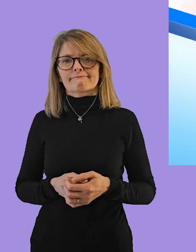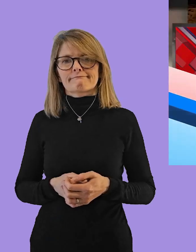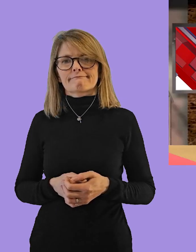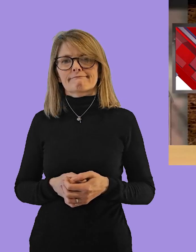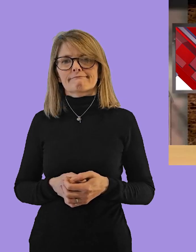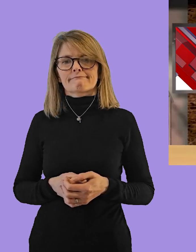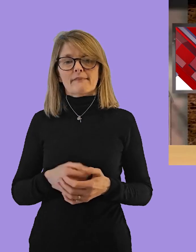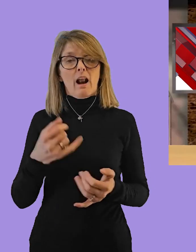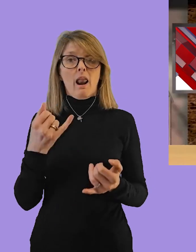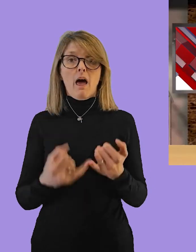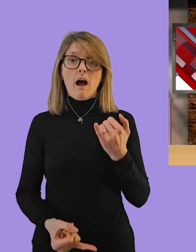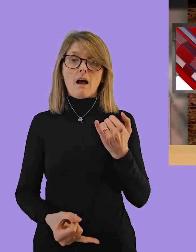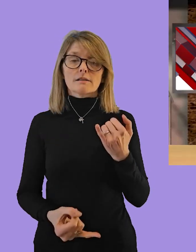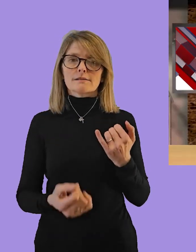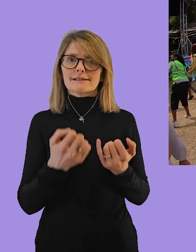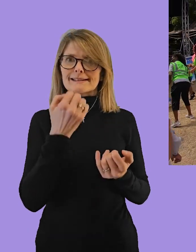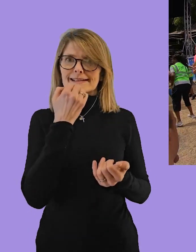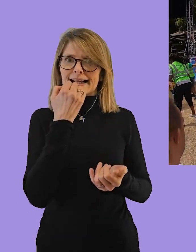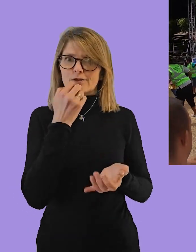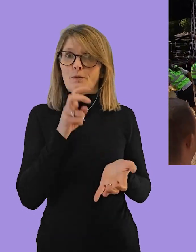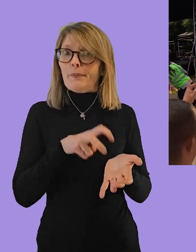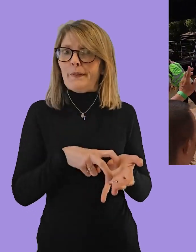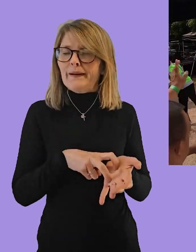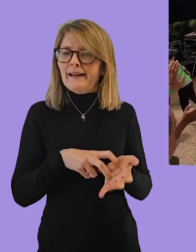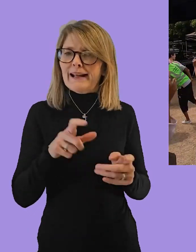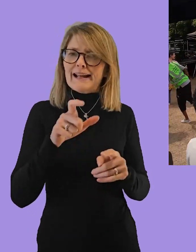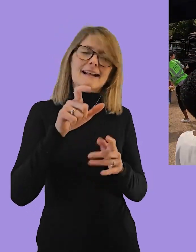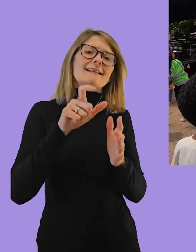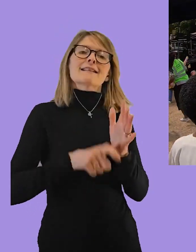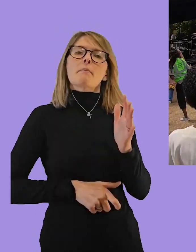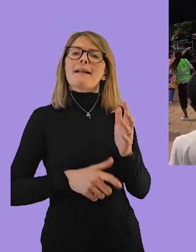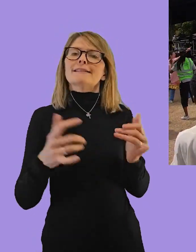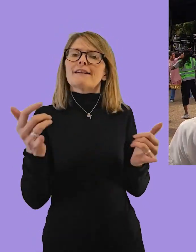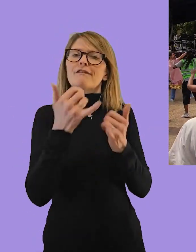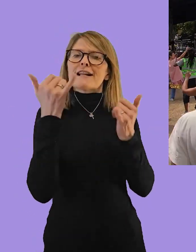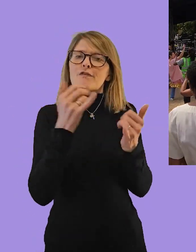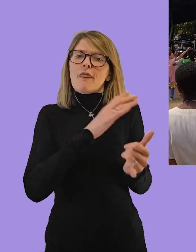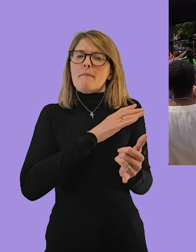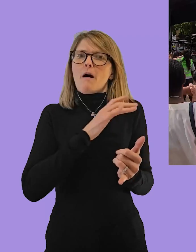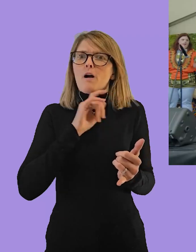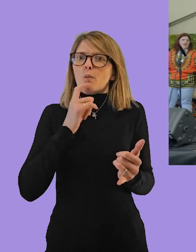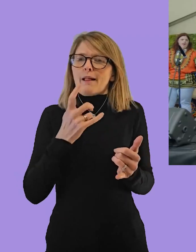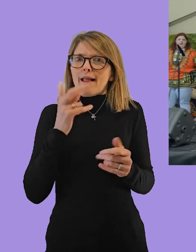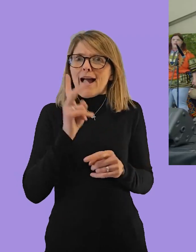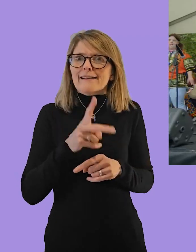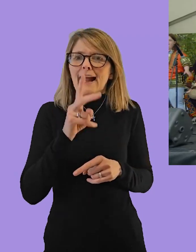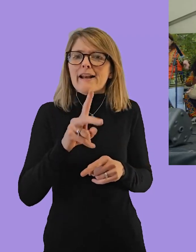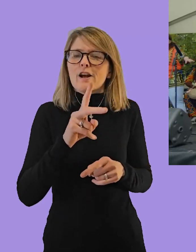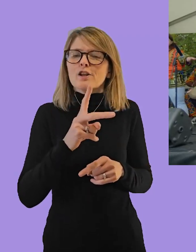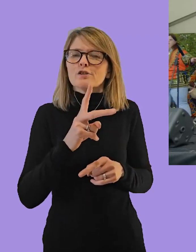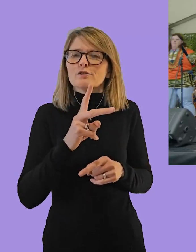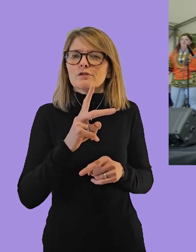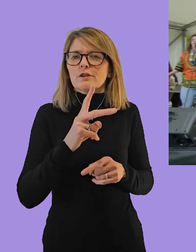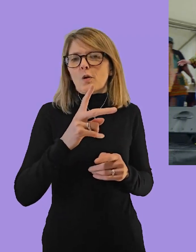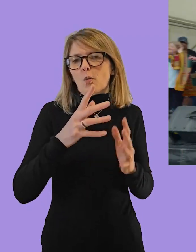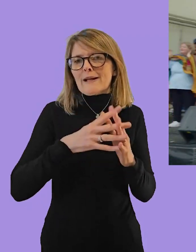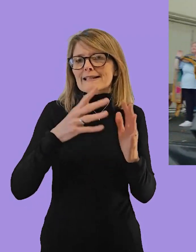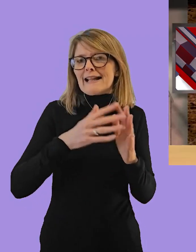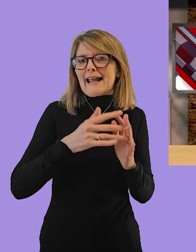And finally, a date for your diary. The Disability Festival in the Park will be back for 2024, and held on Wednesday the 17th of July.